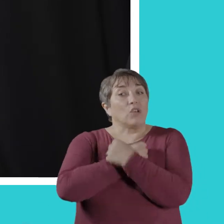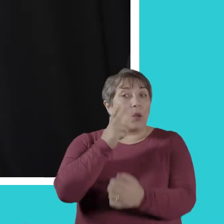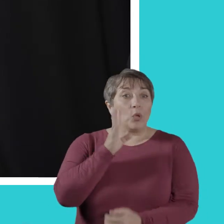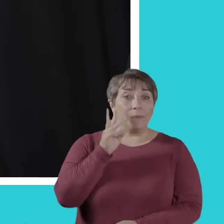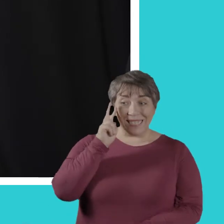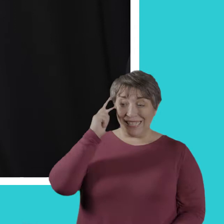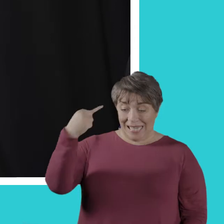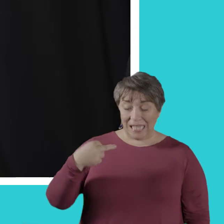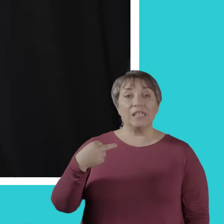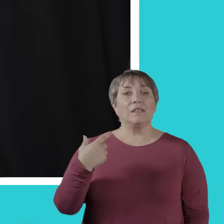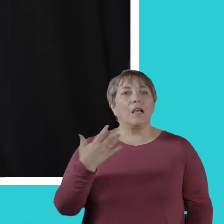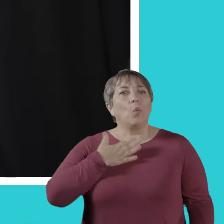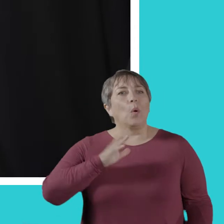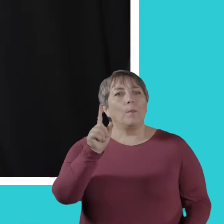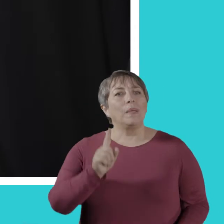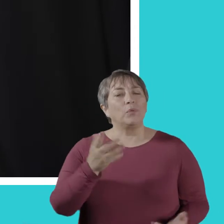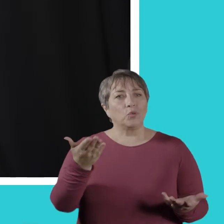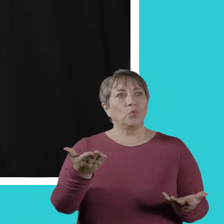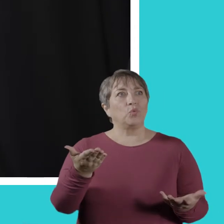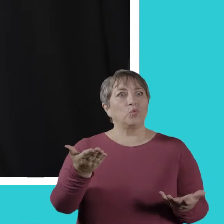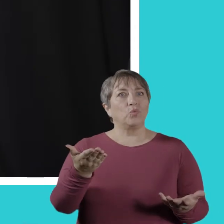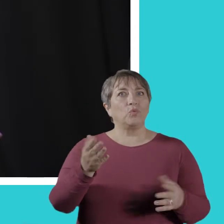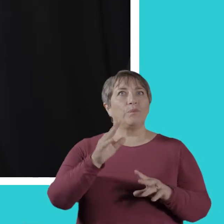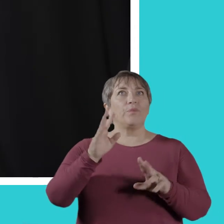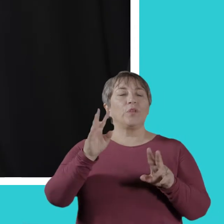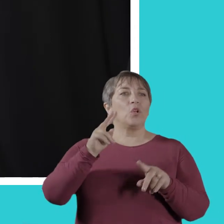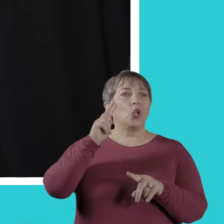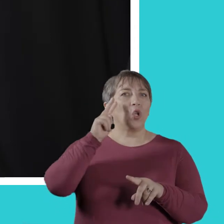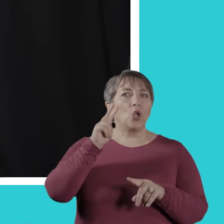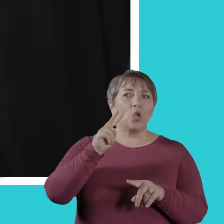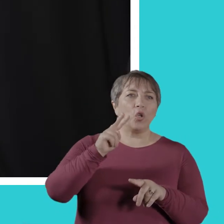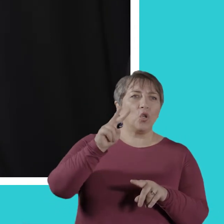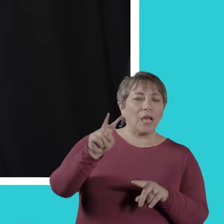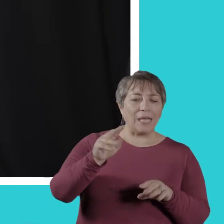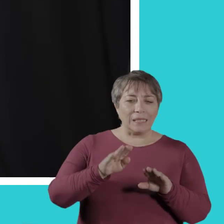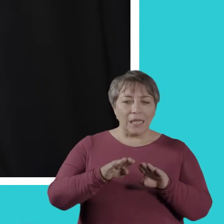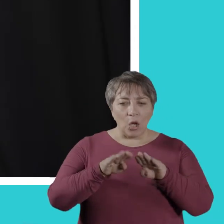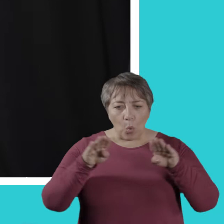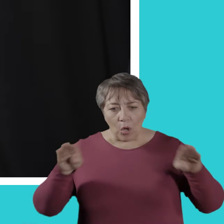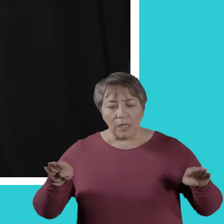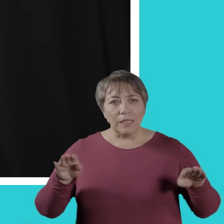want people to be able to not look at equality and anti-discrimination as buzz words about actually